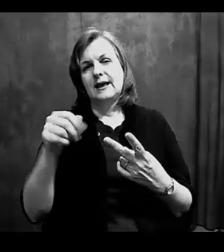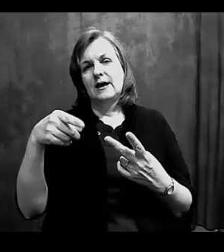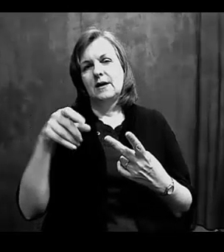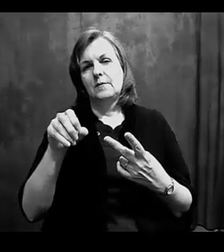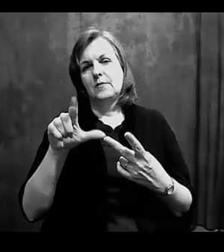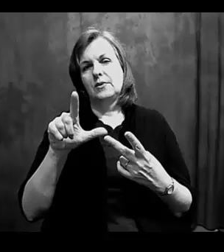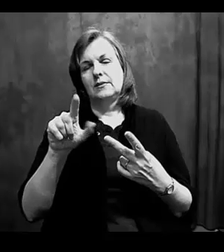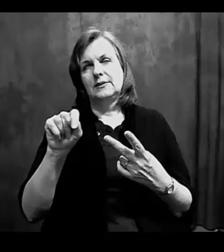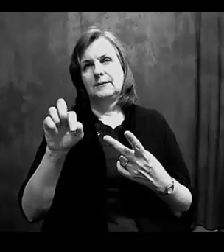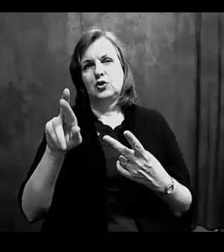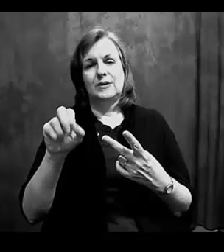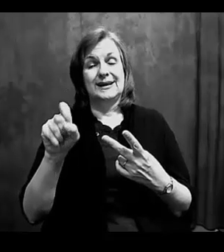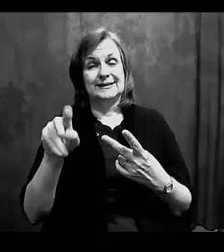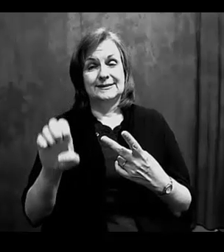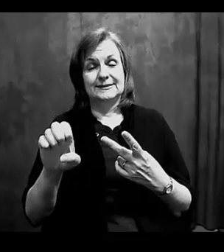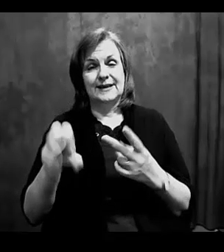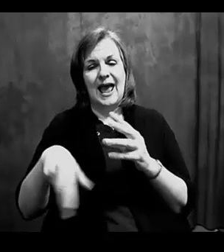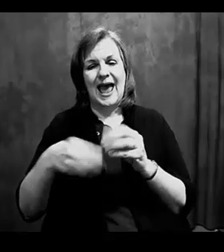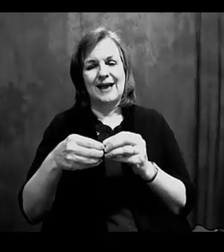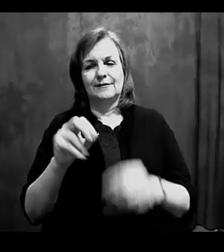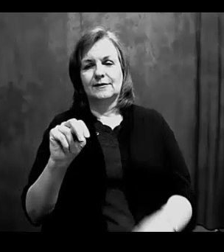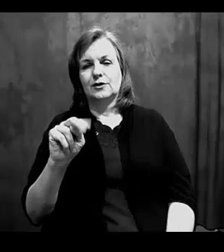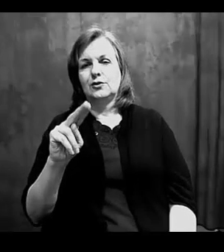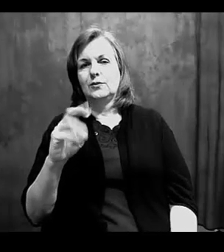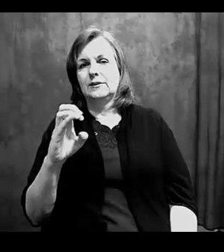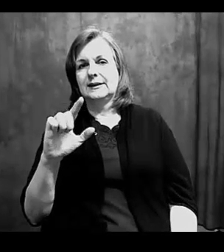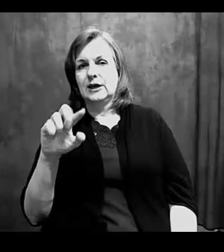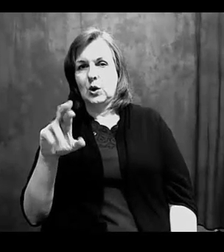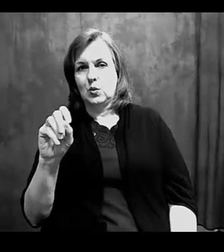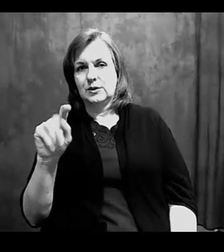the DNA polymerase adds nucleotides